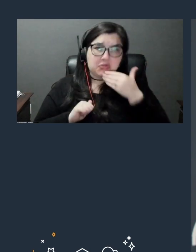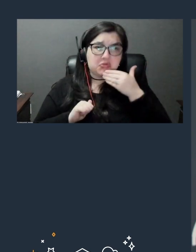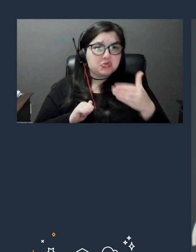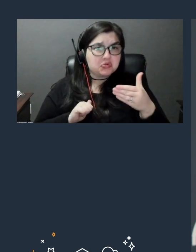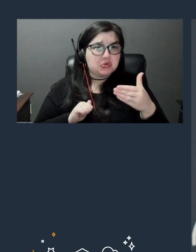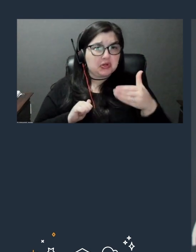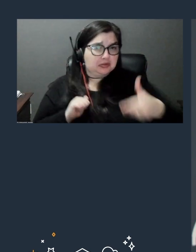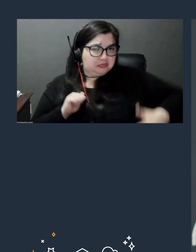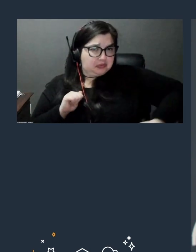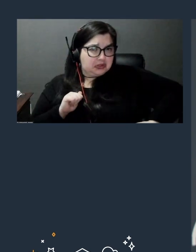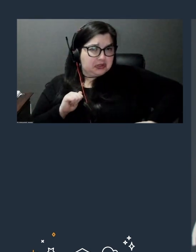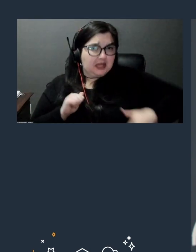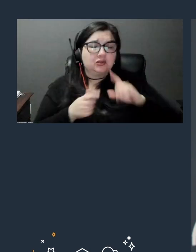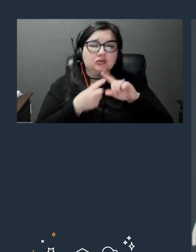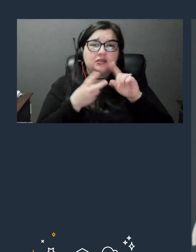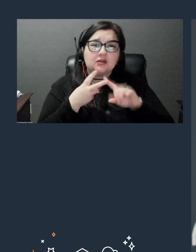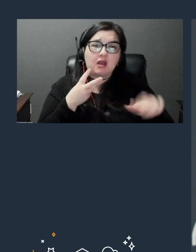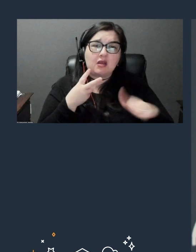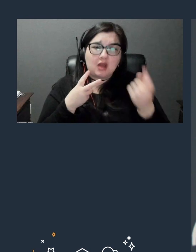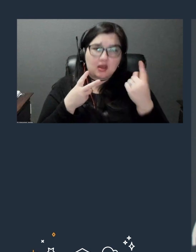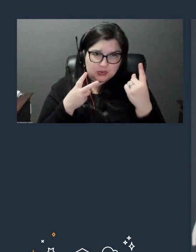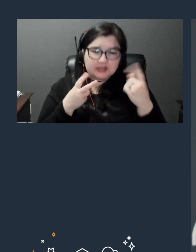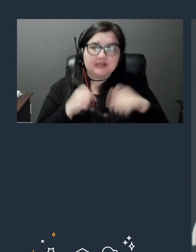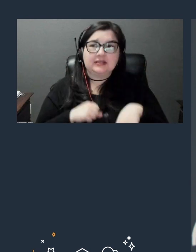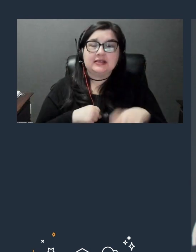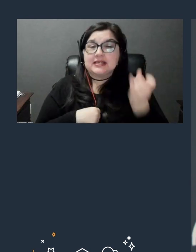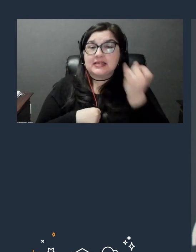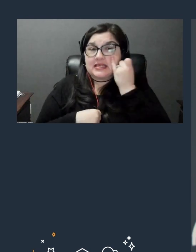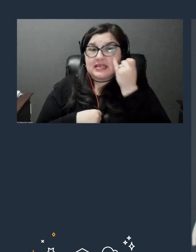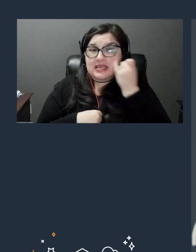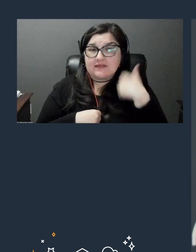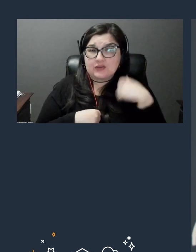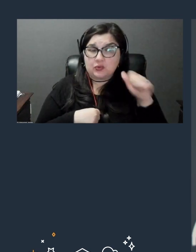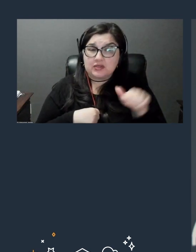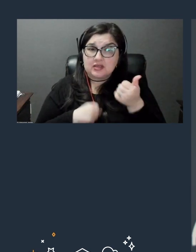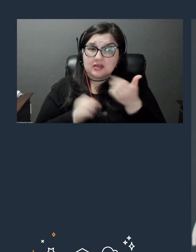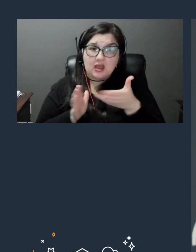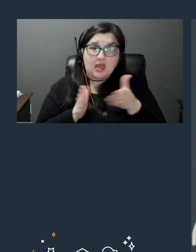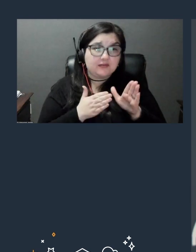The other one would be, if you need an alternative to MD5 checksums for what so ever reason.